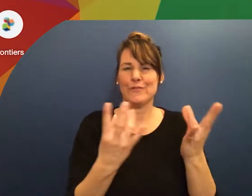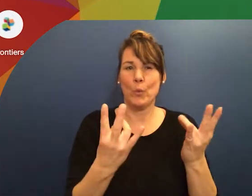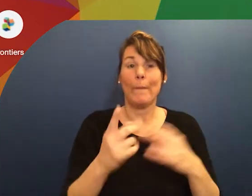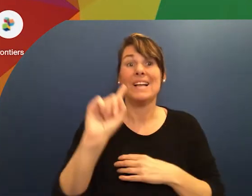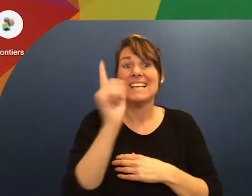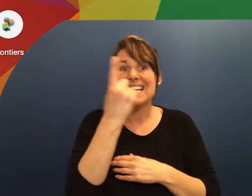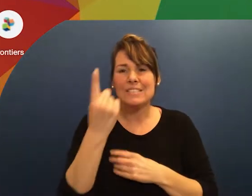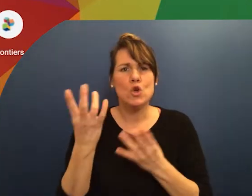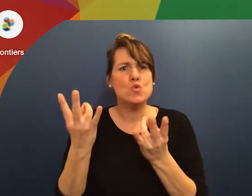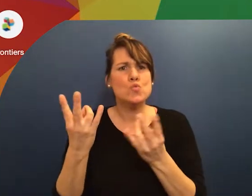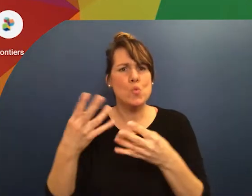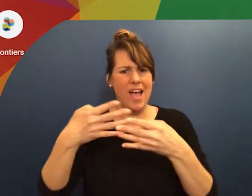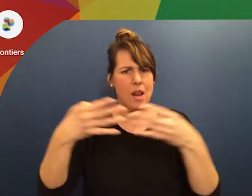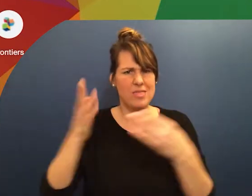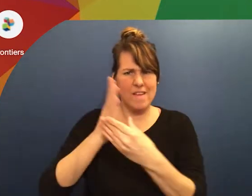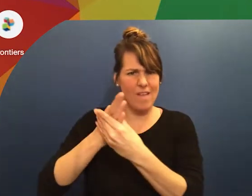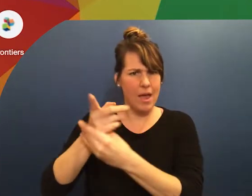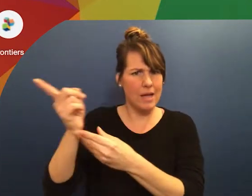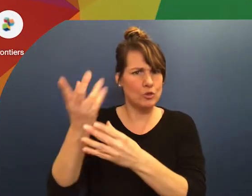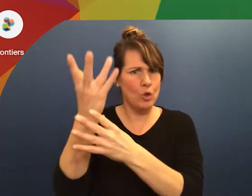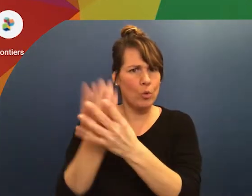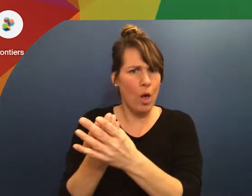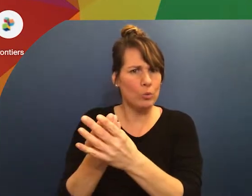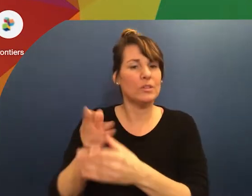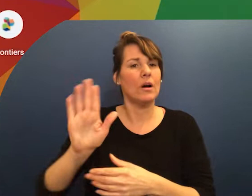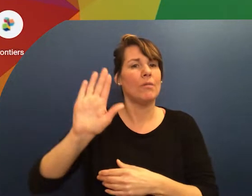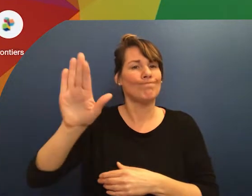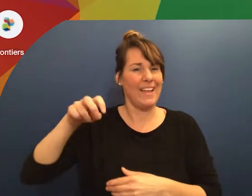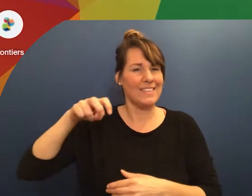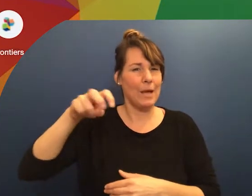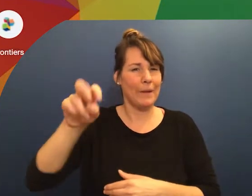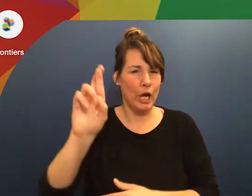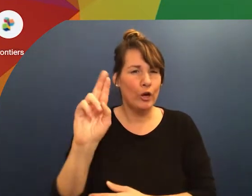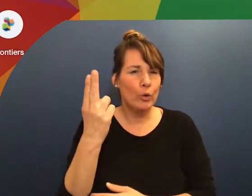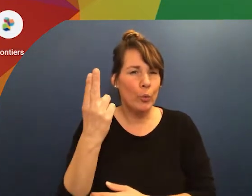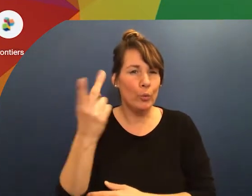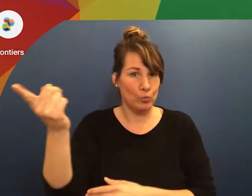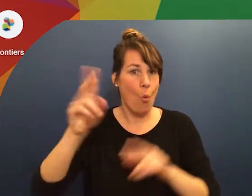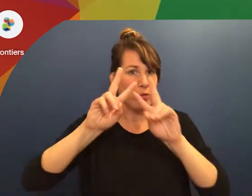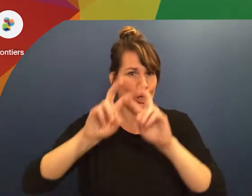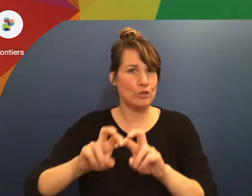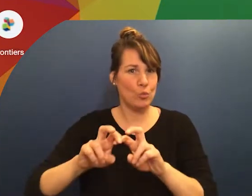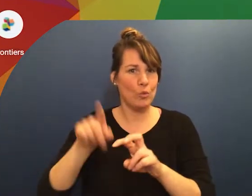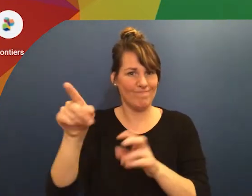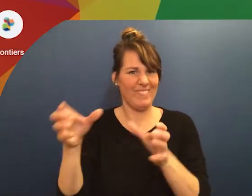Elan files and I will be downloading them from the website of Corpus NGT. Corpus NGT it is a very rich corpus